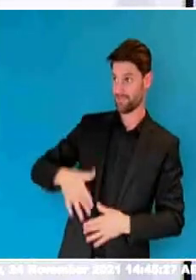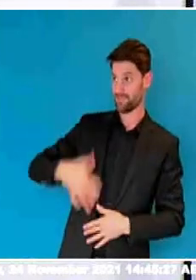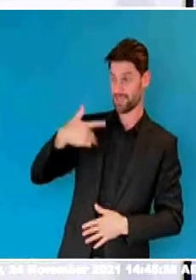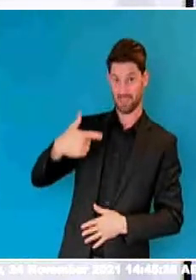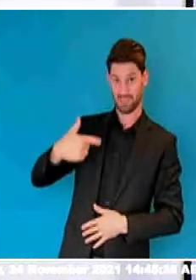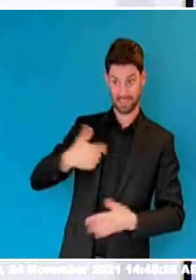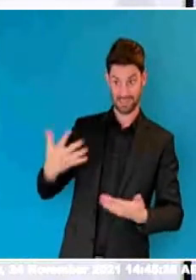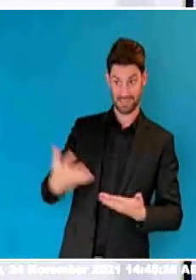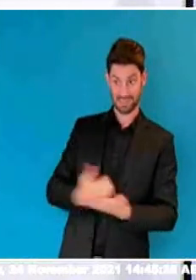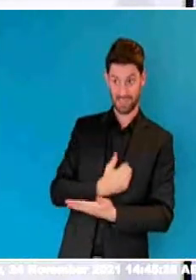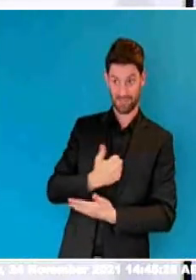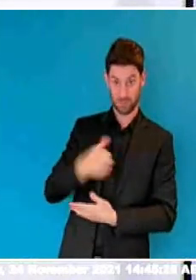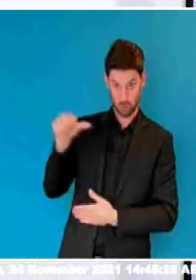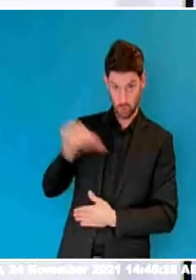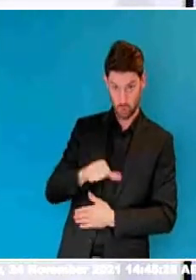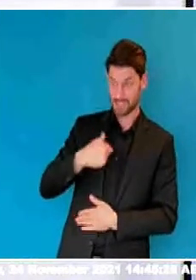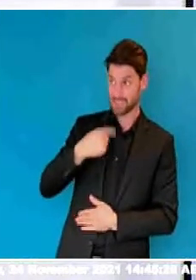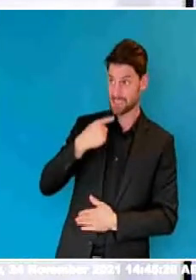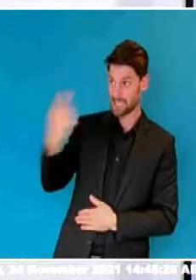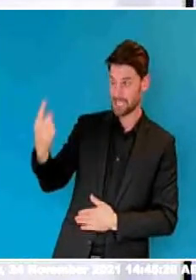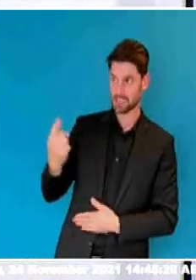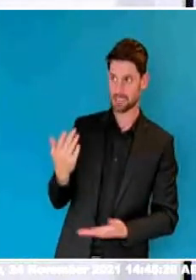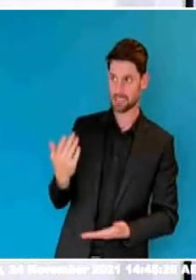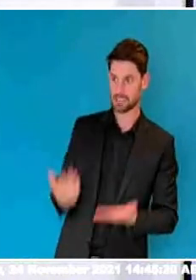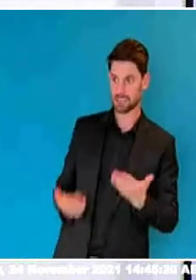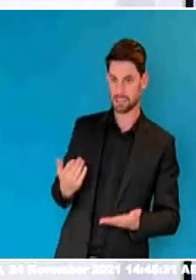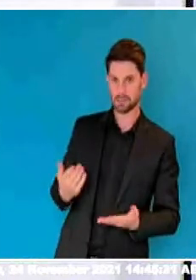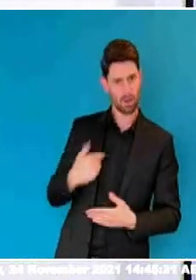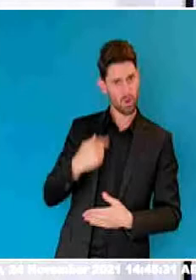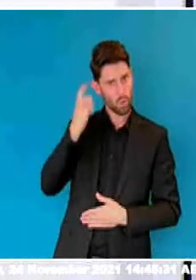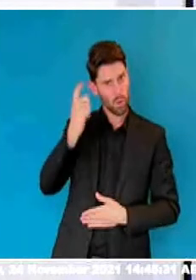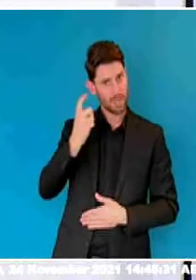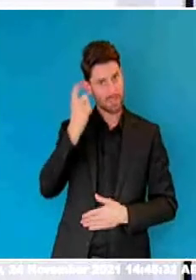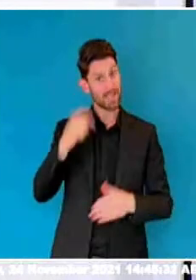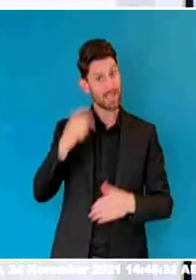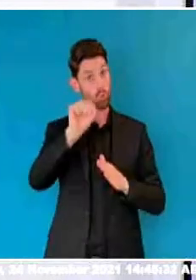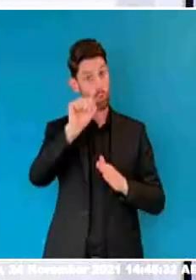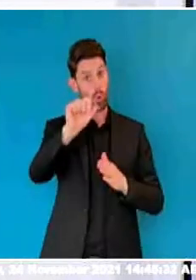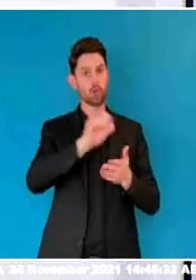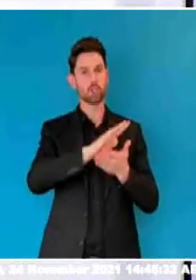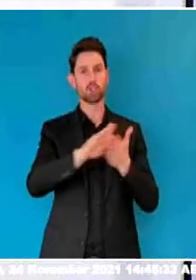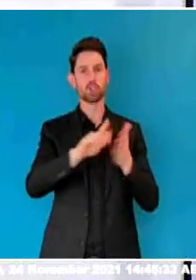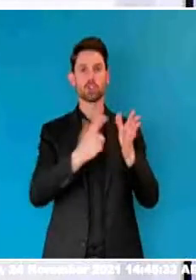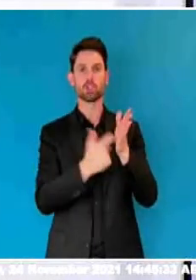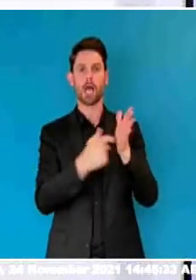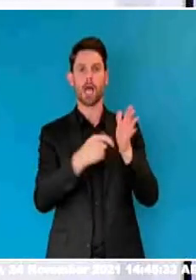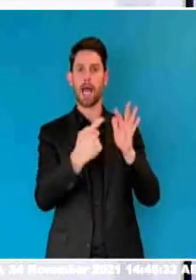disability. Have the privacy rights in the Charter had any bearing on any work that your